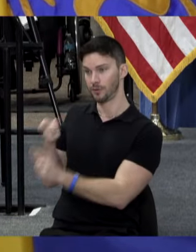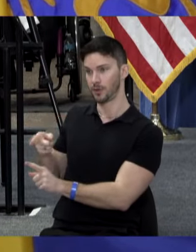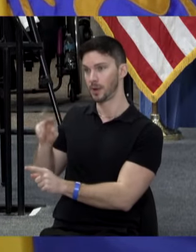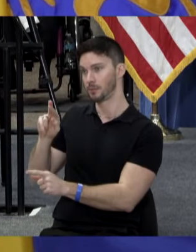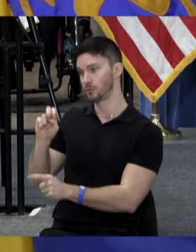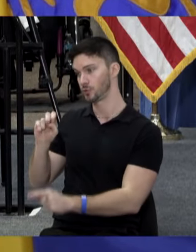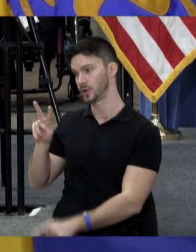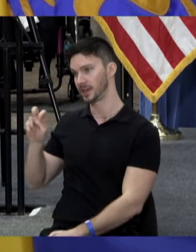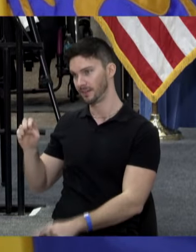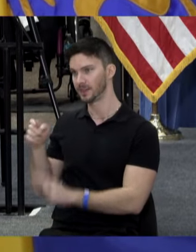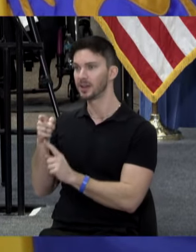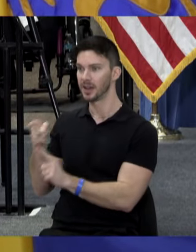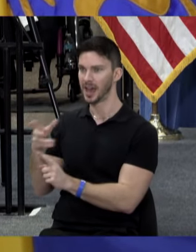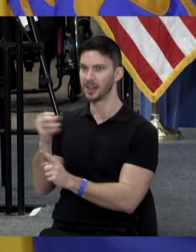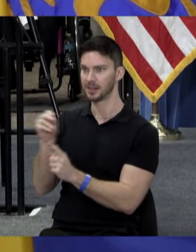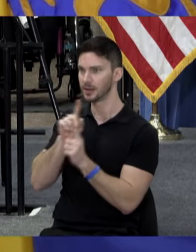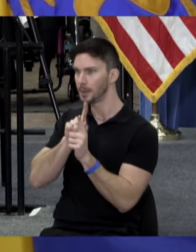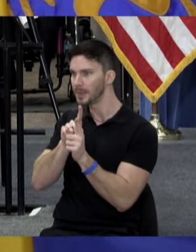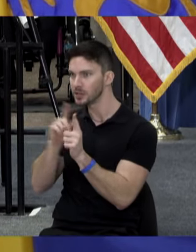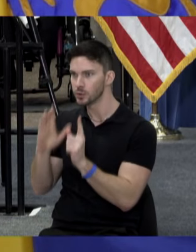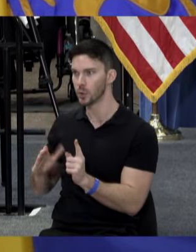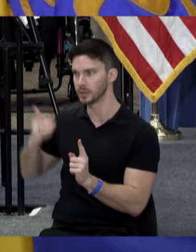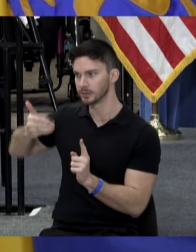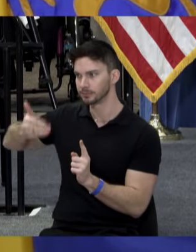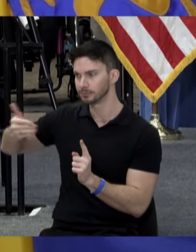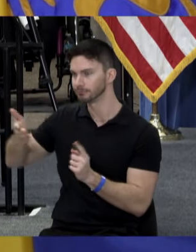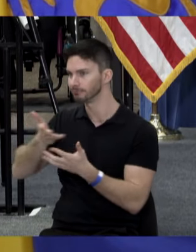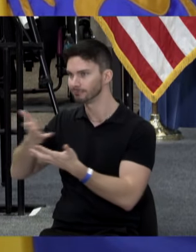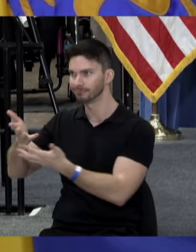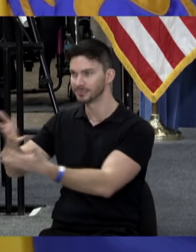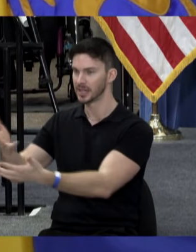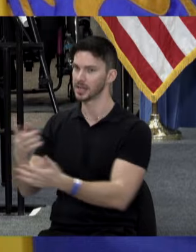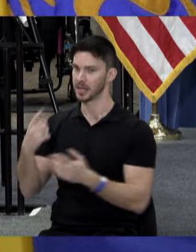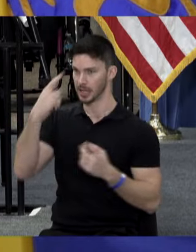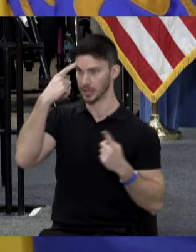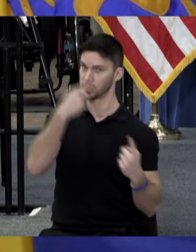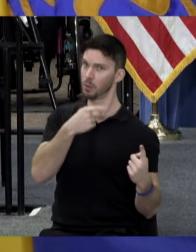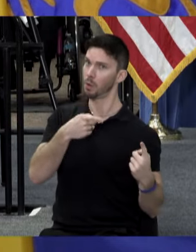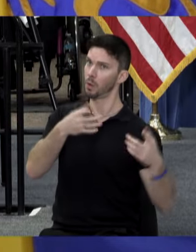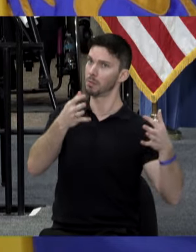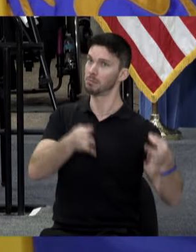we met along the way, he decided, you know, I think I can go to law school. This was never